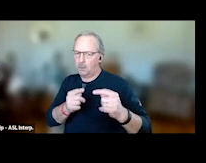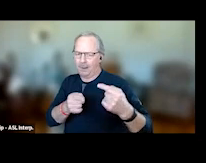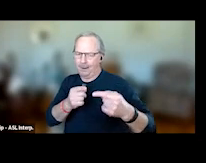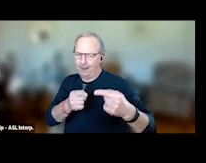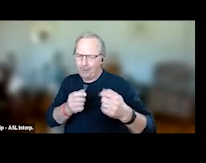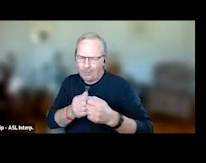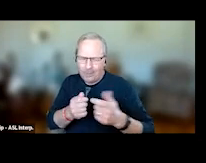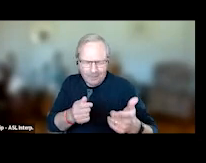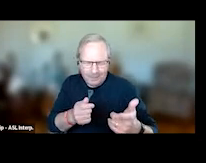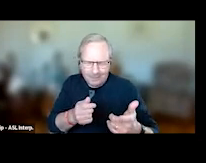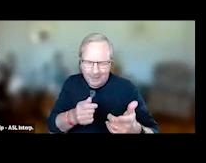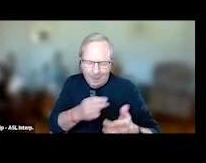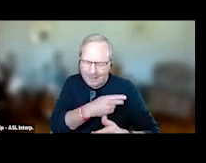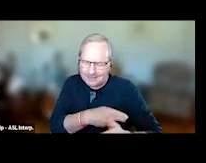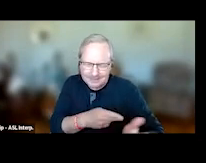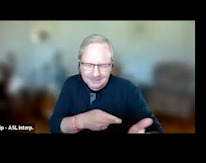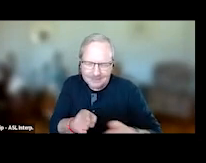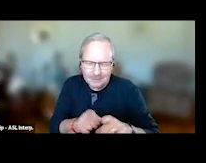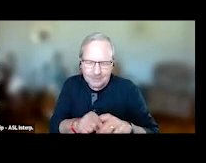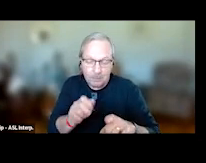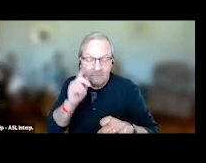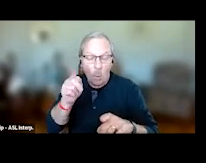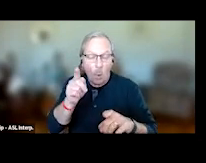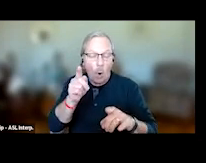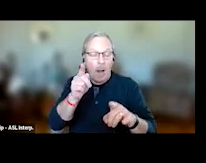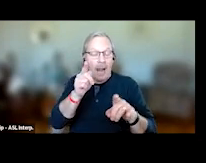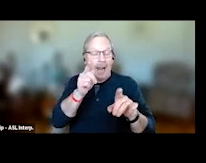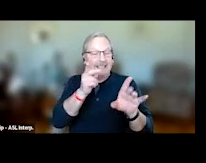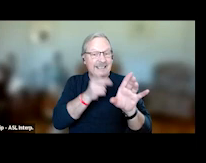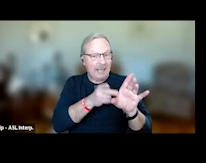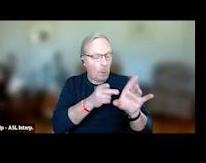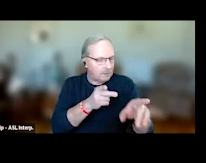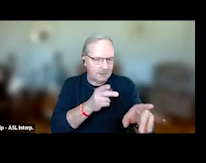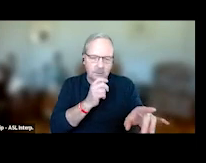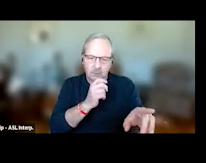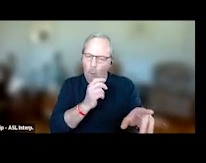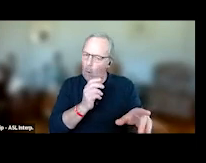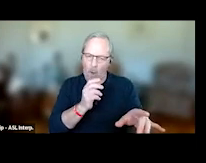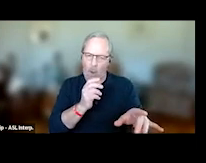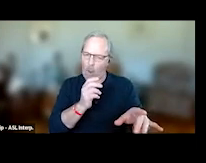So this also means for psychosis, do not argue with service users about the accuracy